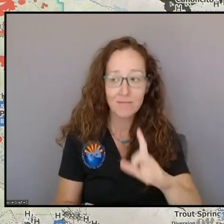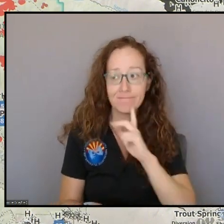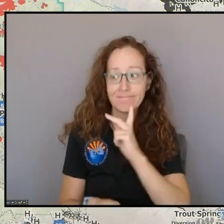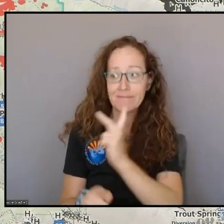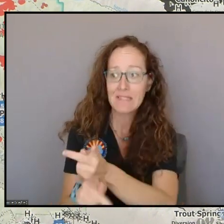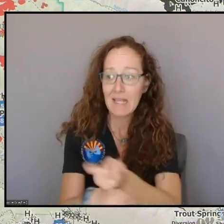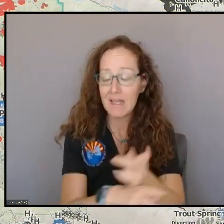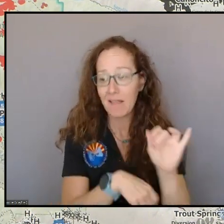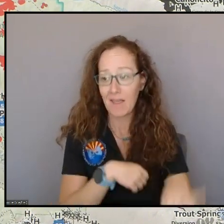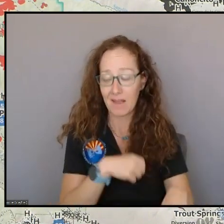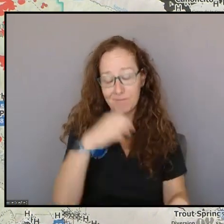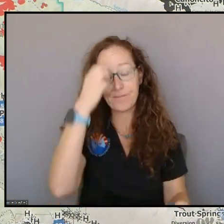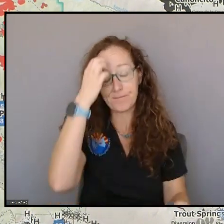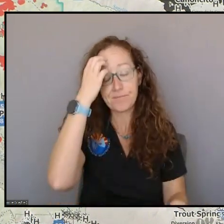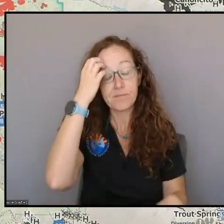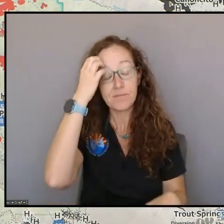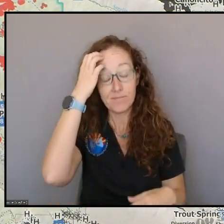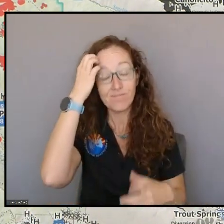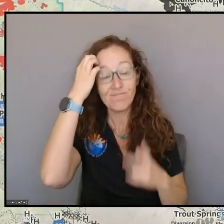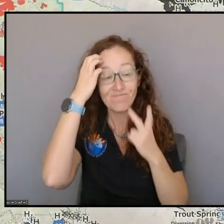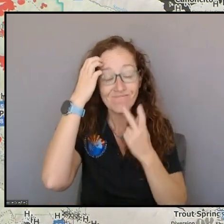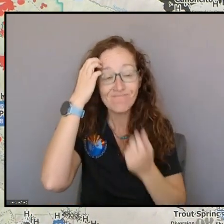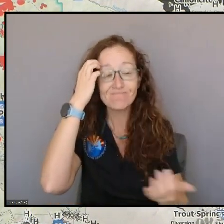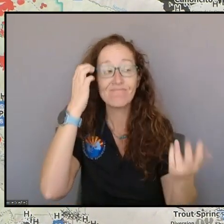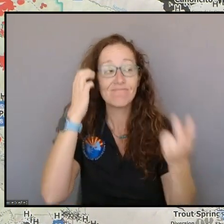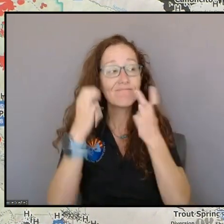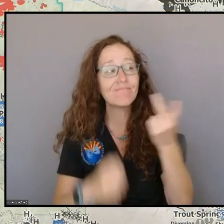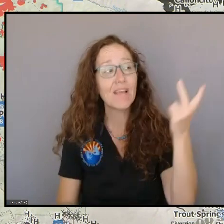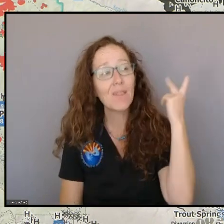years ago I was on an incident, a little over a million acres in